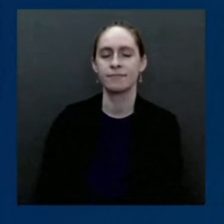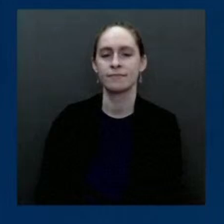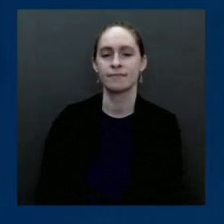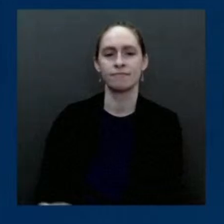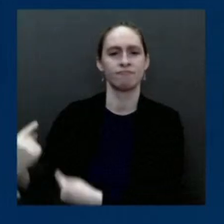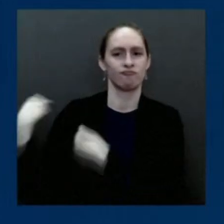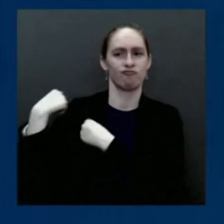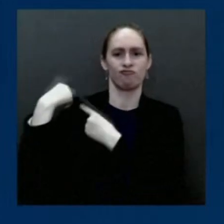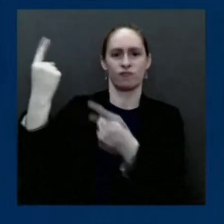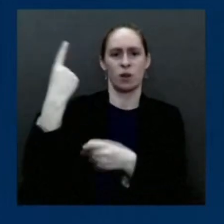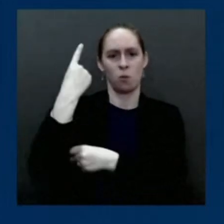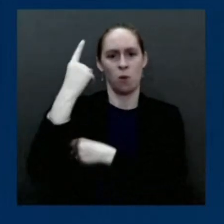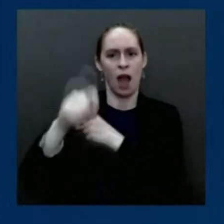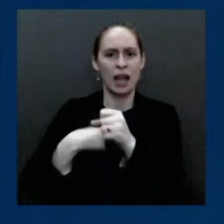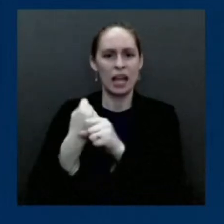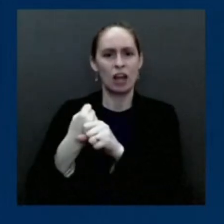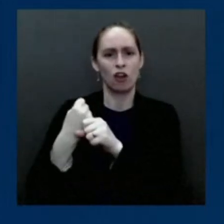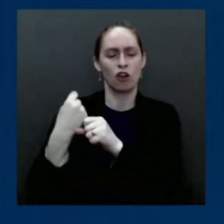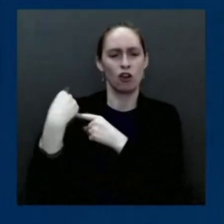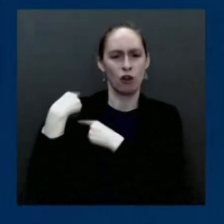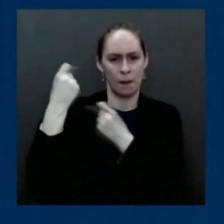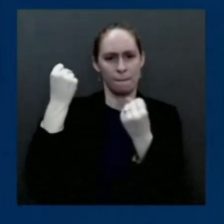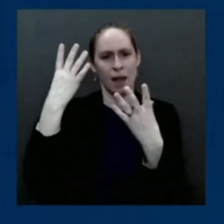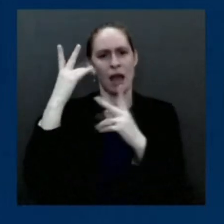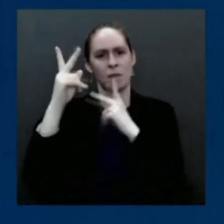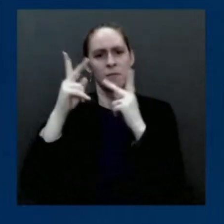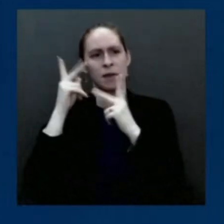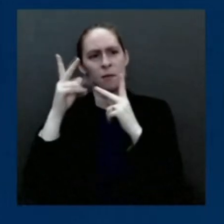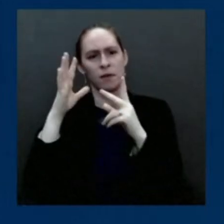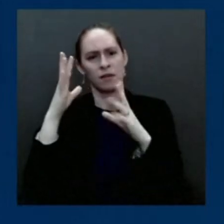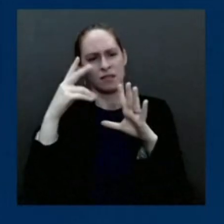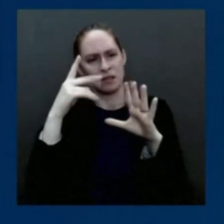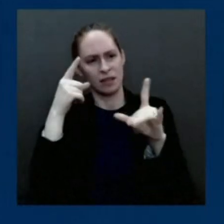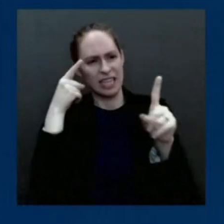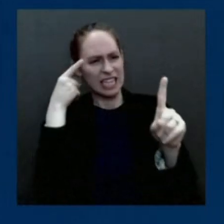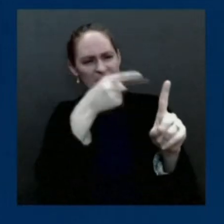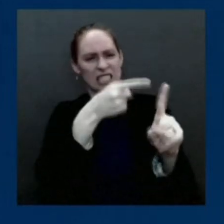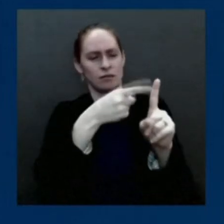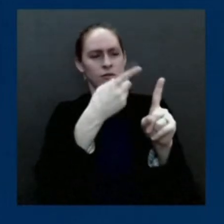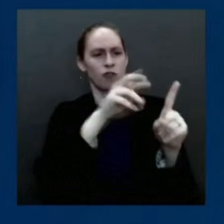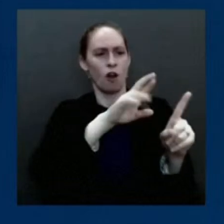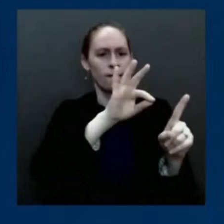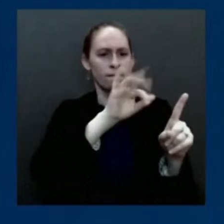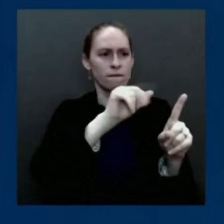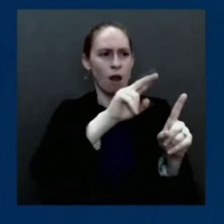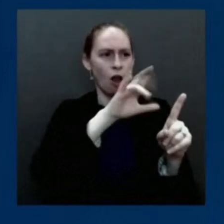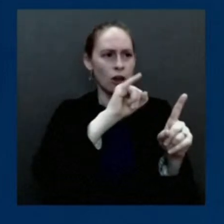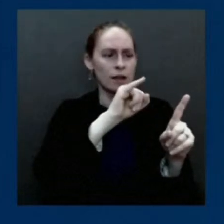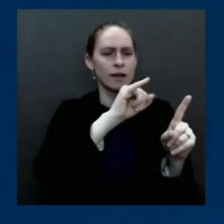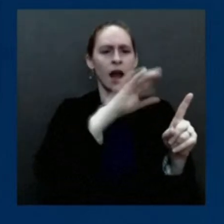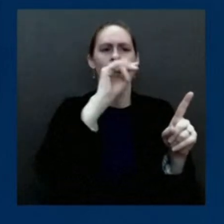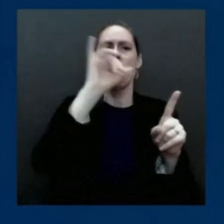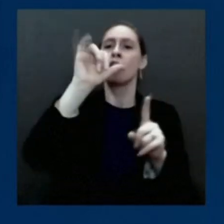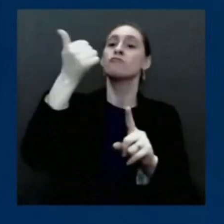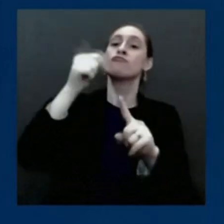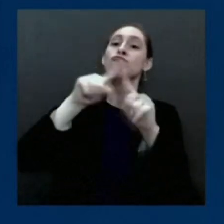WE'VE SEEN A STEADY ESCALATION IN ATTACKS DIRECTLY PERSONALLY AINSDR. FAUCI AND GENERALLY AGAINST PUBLIC HEALTH